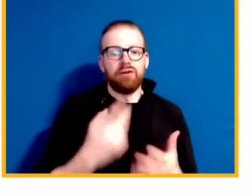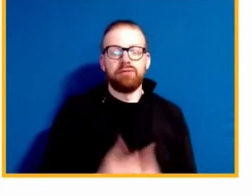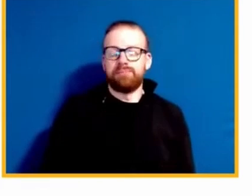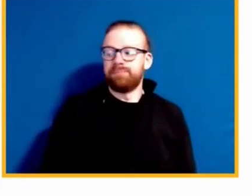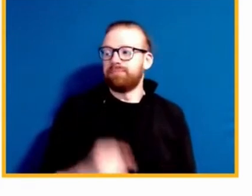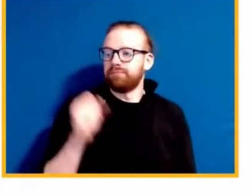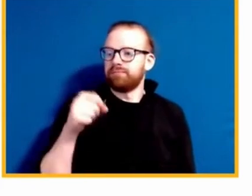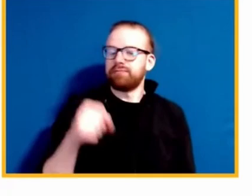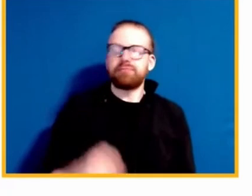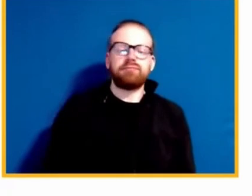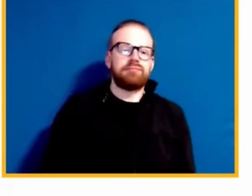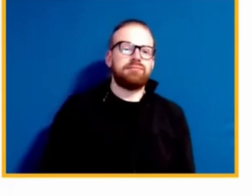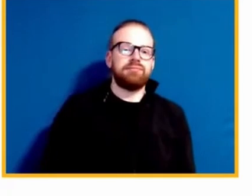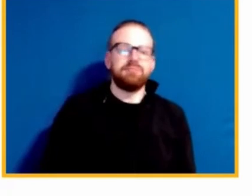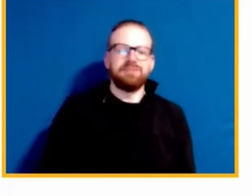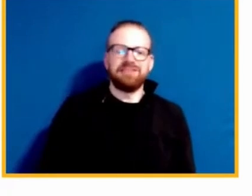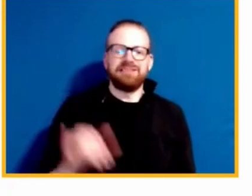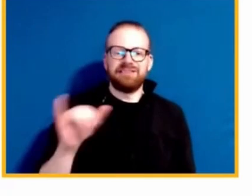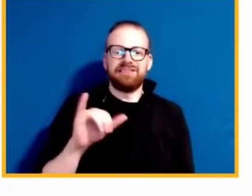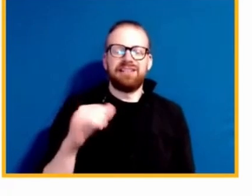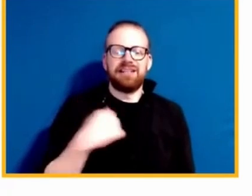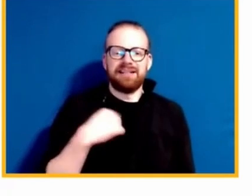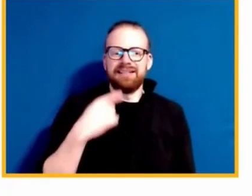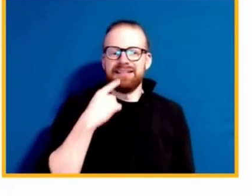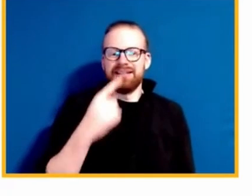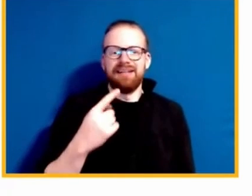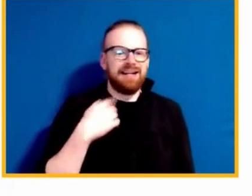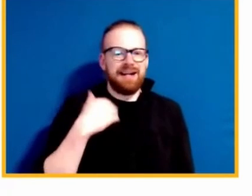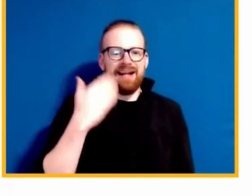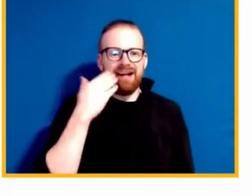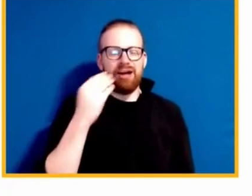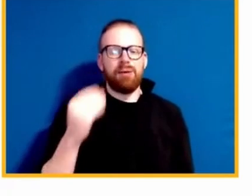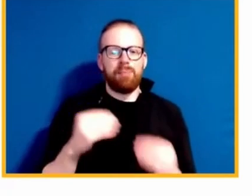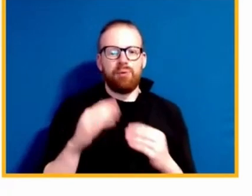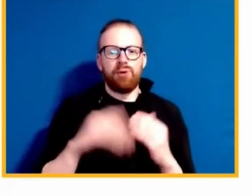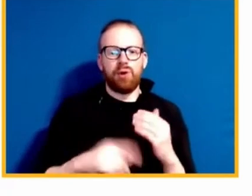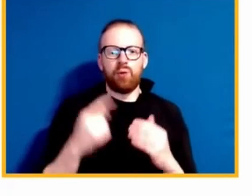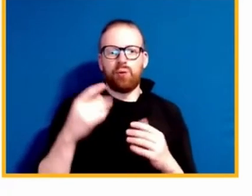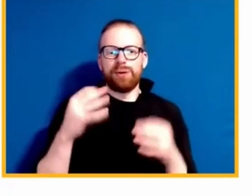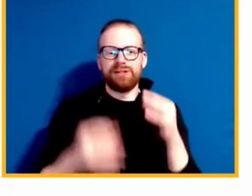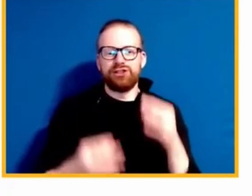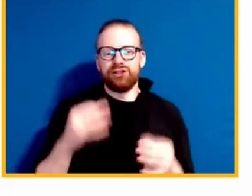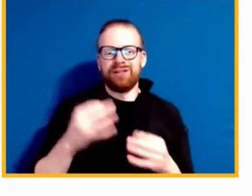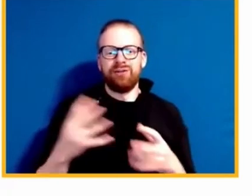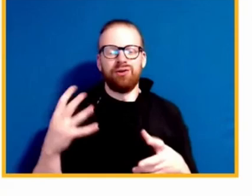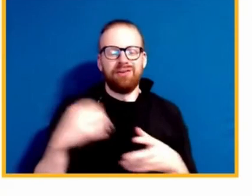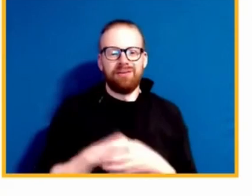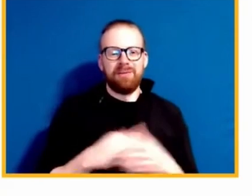[Zeke] Absolutely, and like I said at the beginning, I knew there was more than one judge that wanted in on this and I'm happy that we got